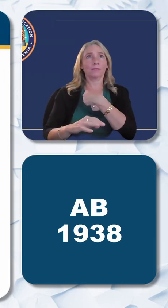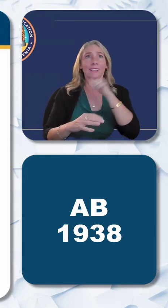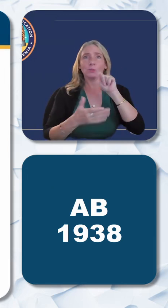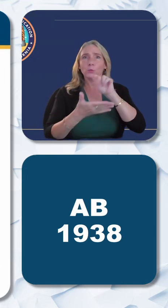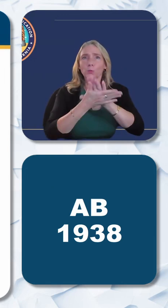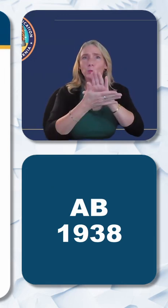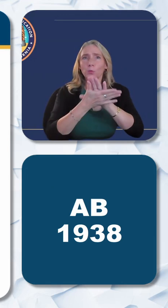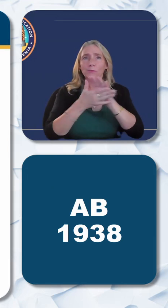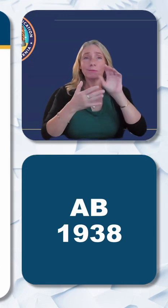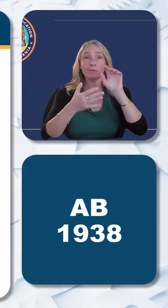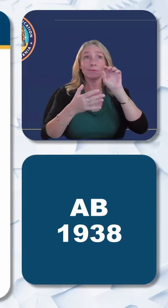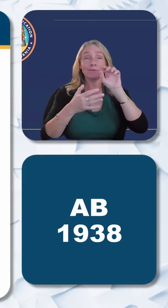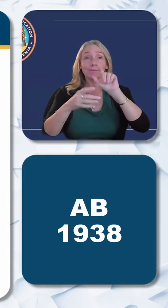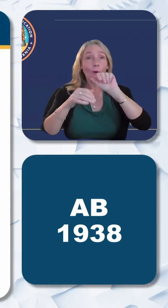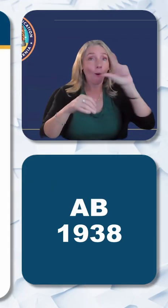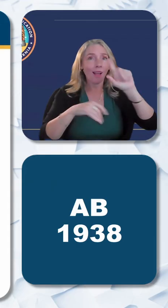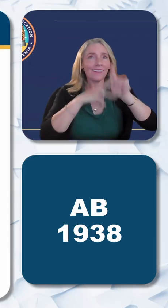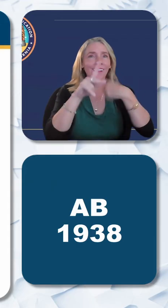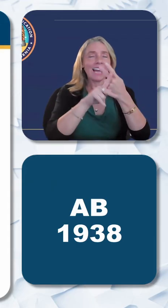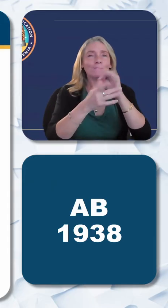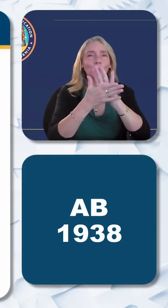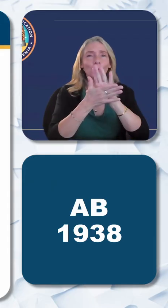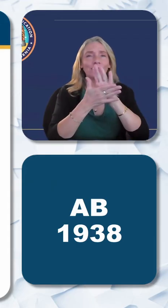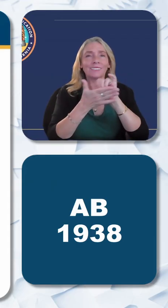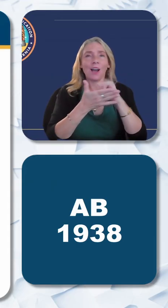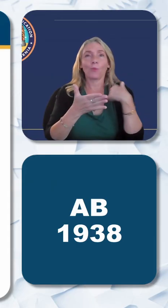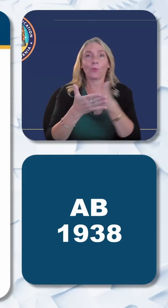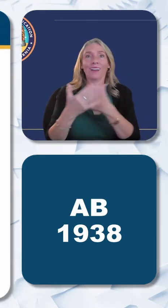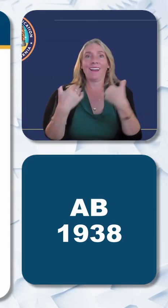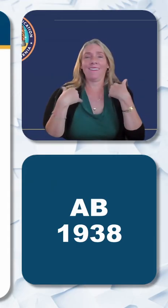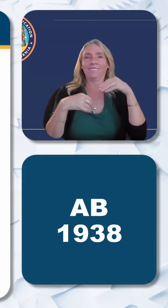and the legalities, and what that means for us working at the schools.